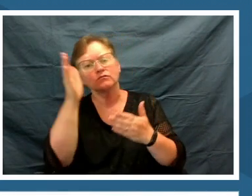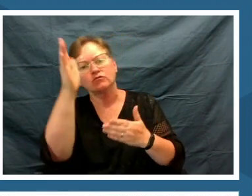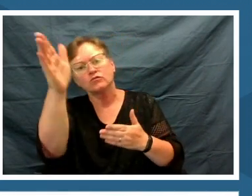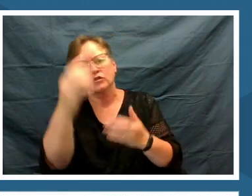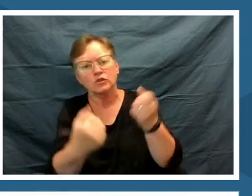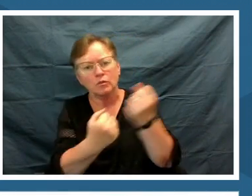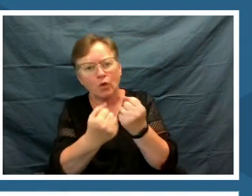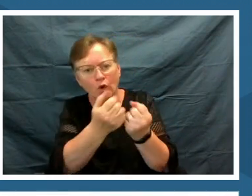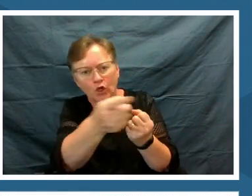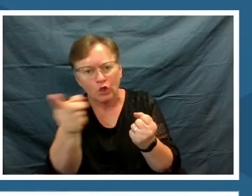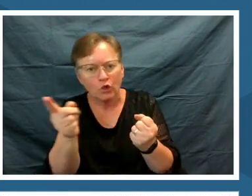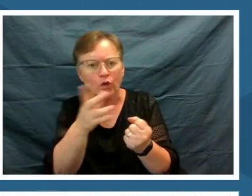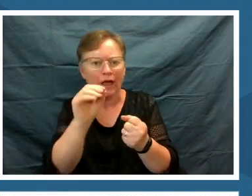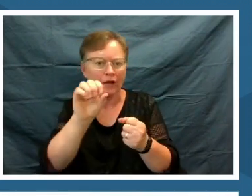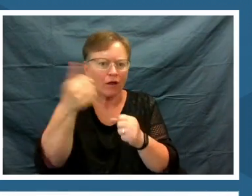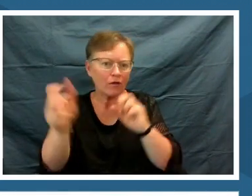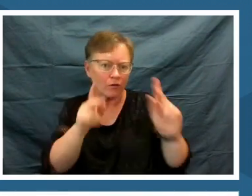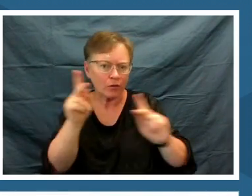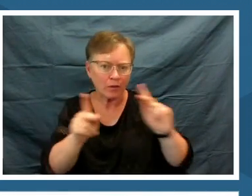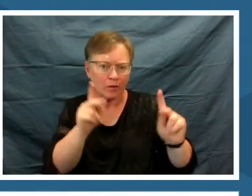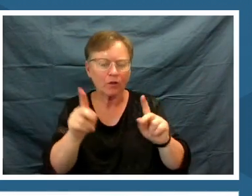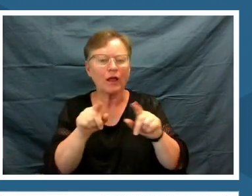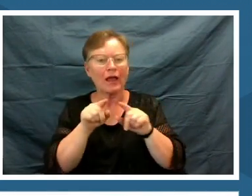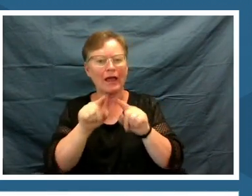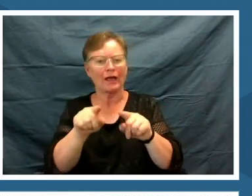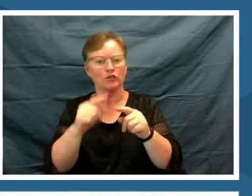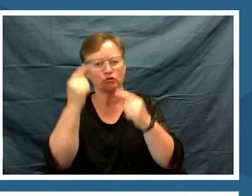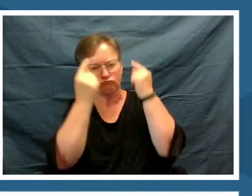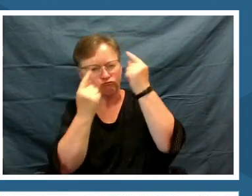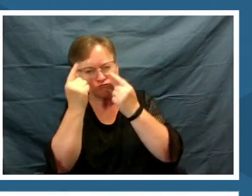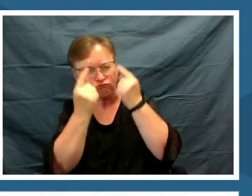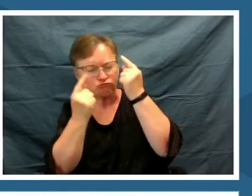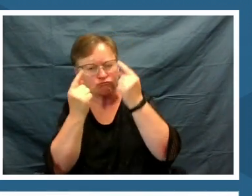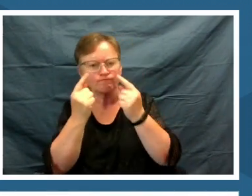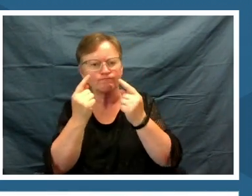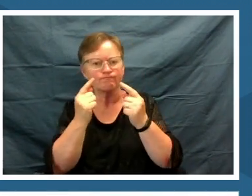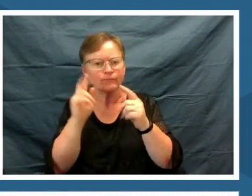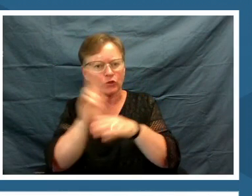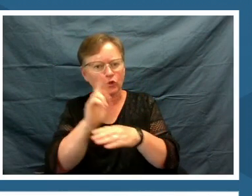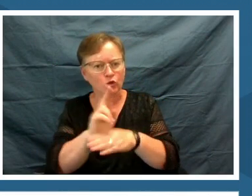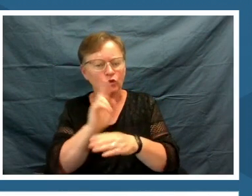you think and implement on convergence education